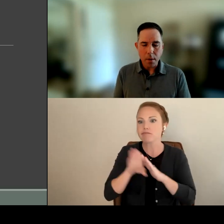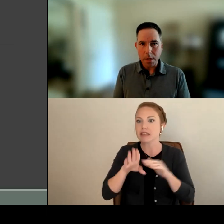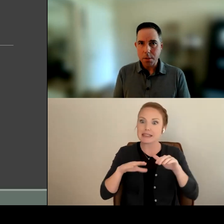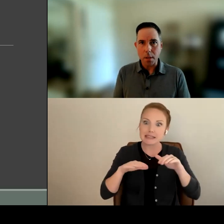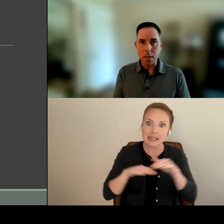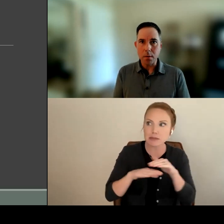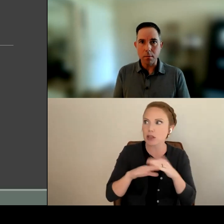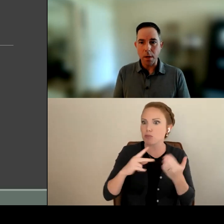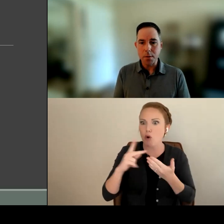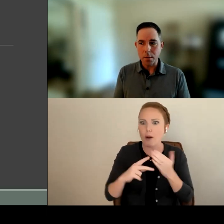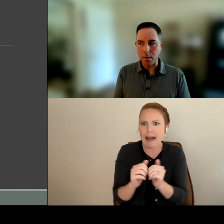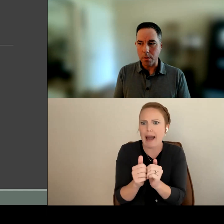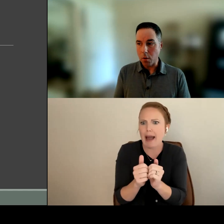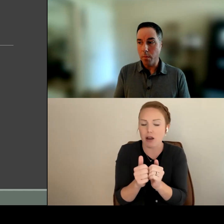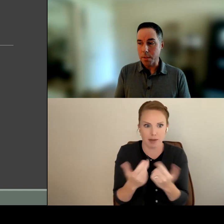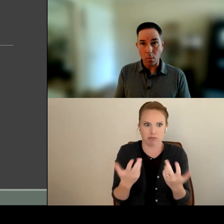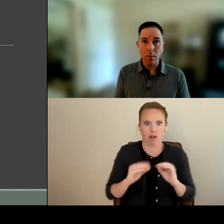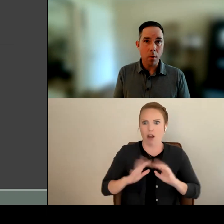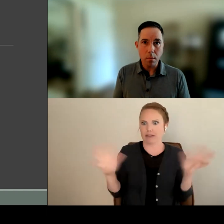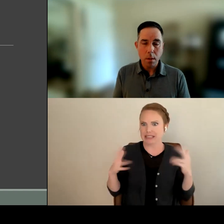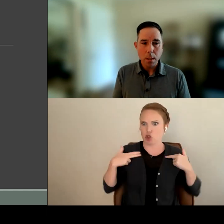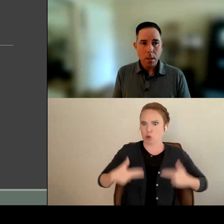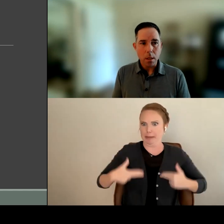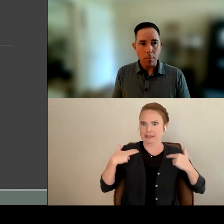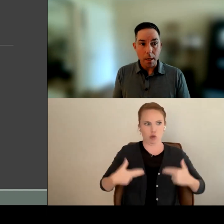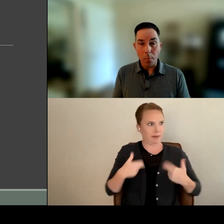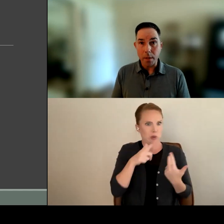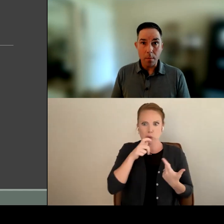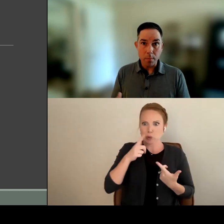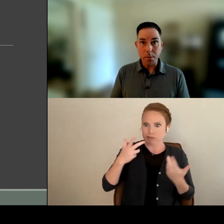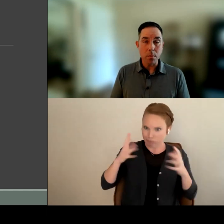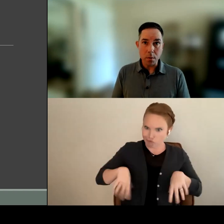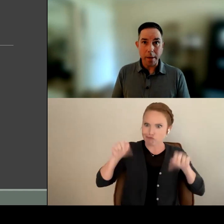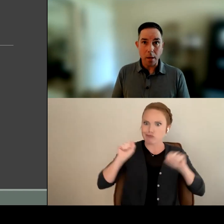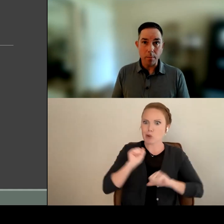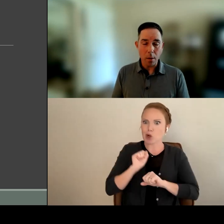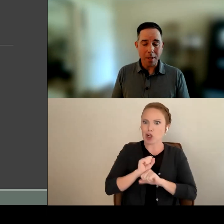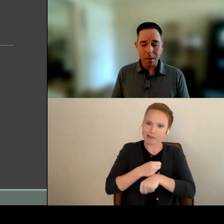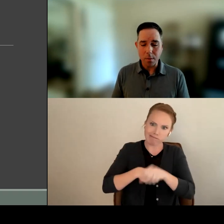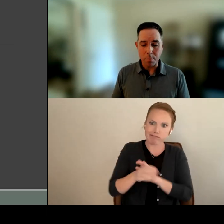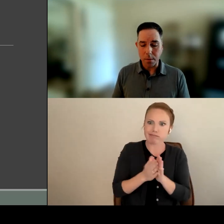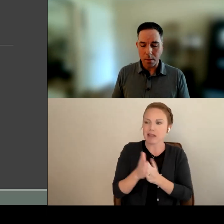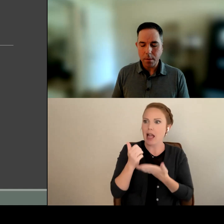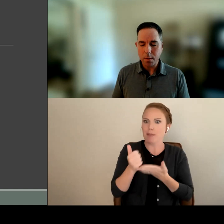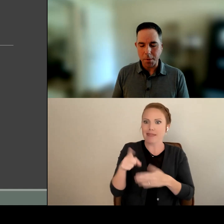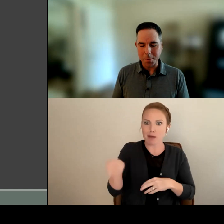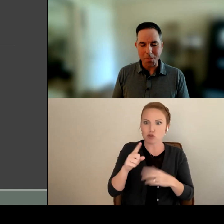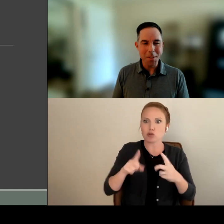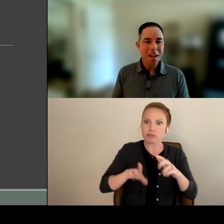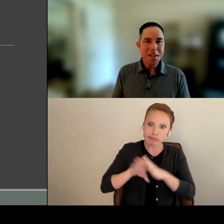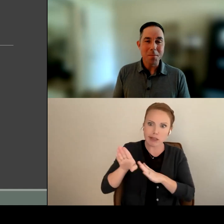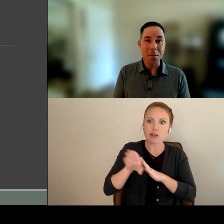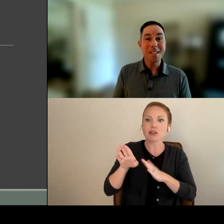At the least you're going to need to invest in the humans that work for you by helping them to build